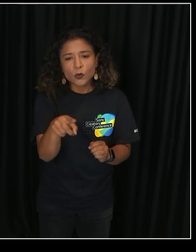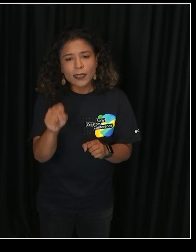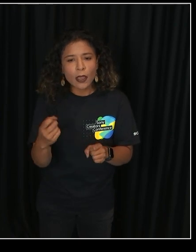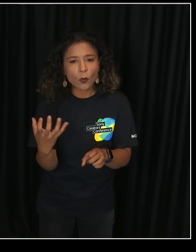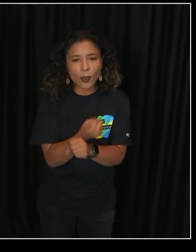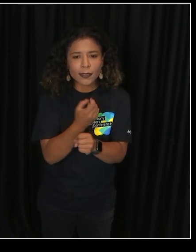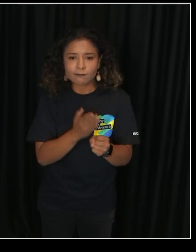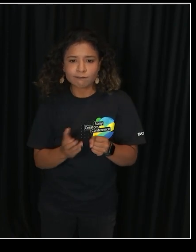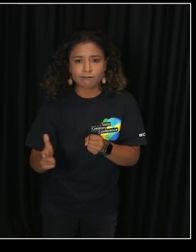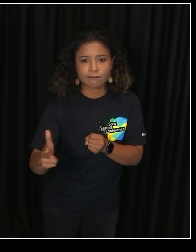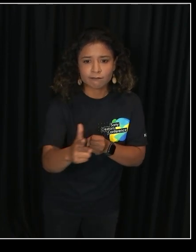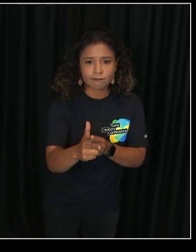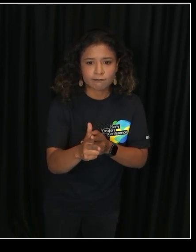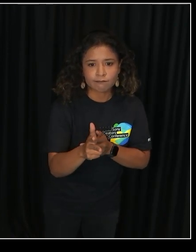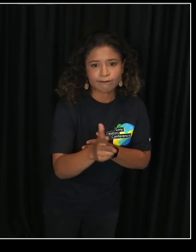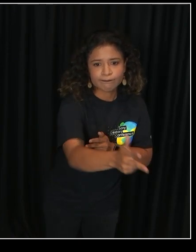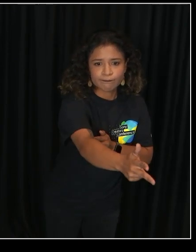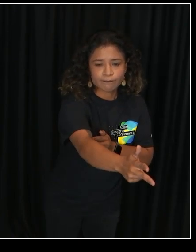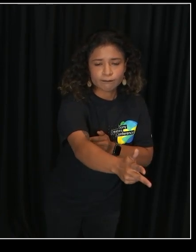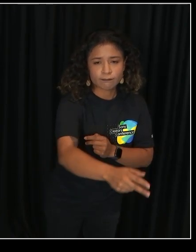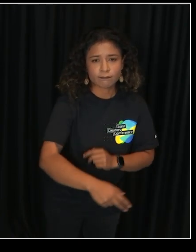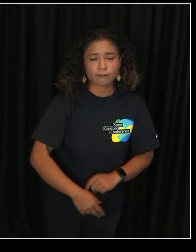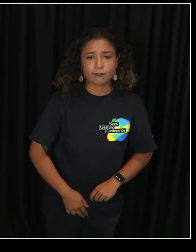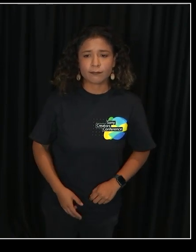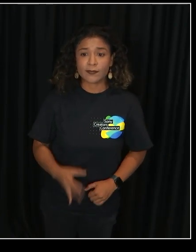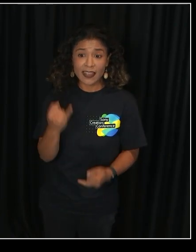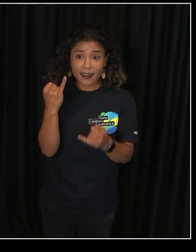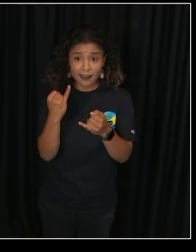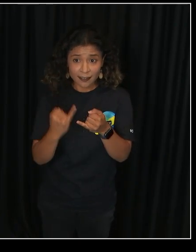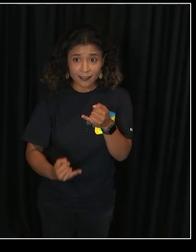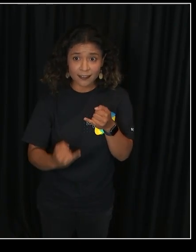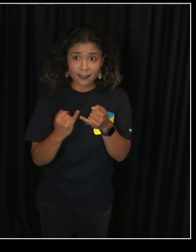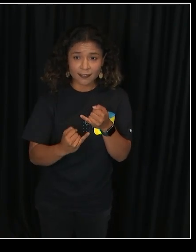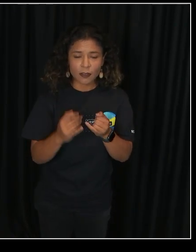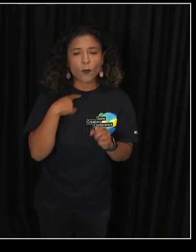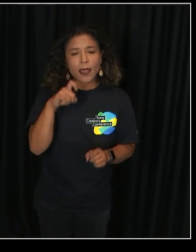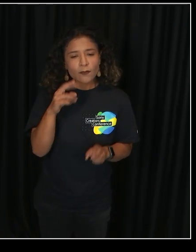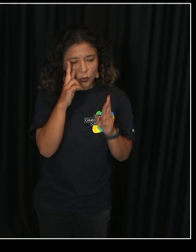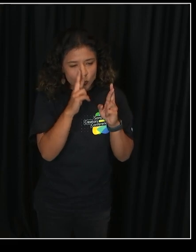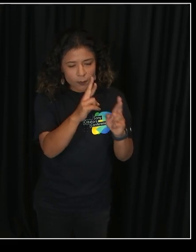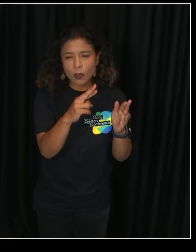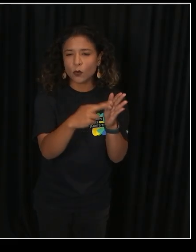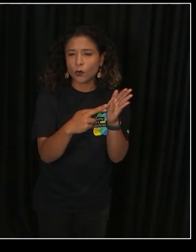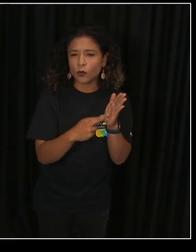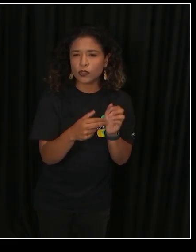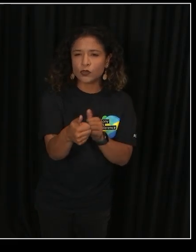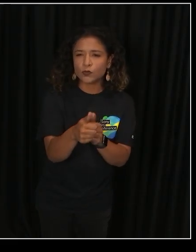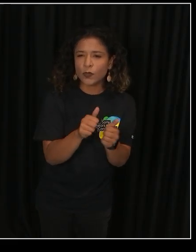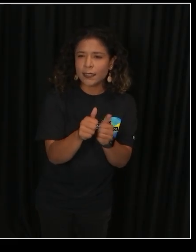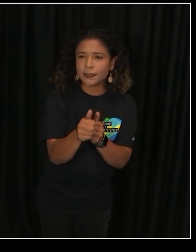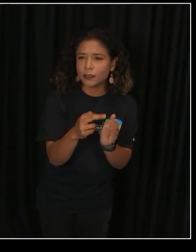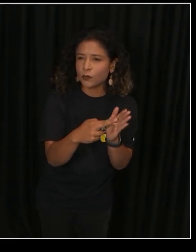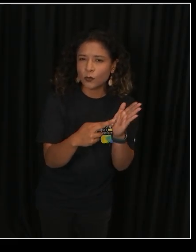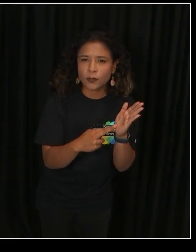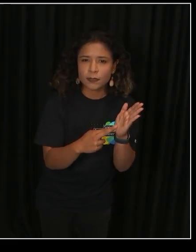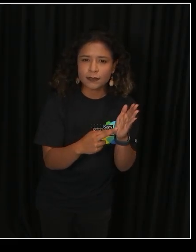And finally, it had to respect the rules of racing etiquette, which are essential for fair play and